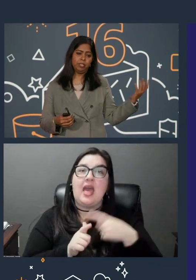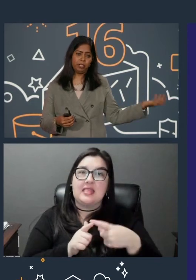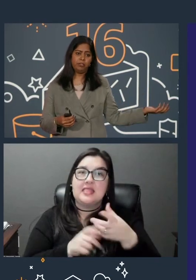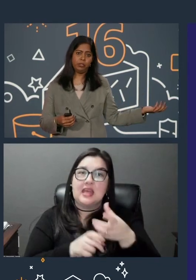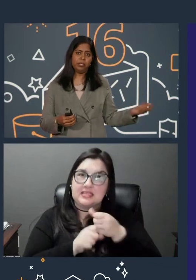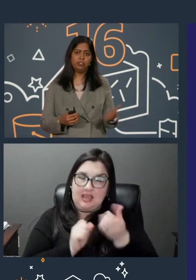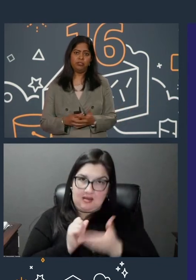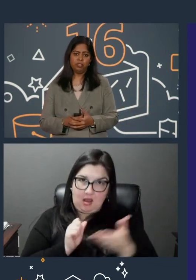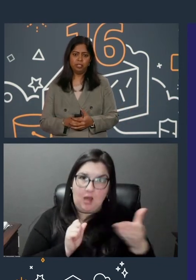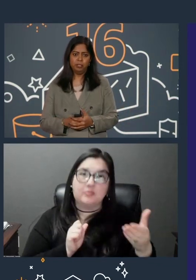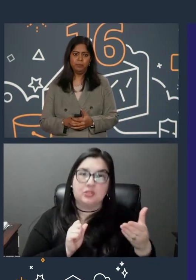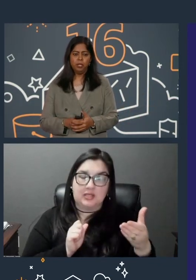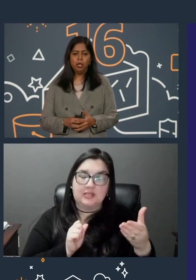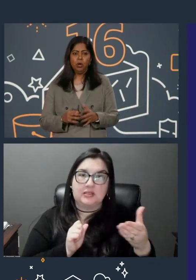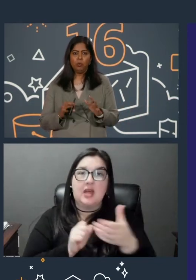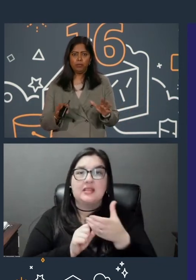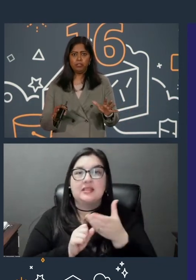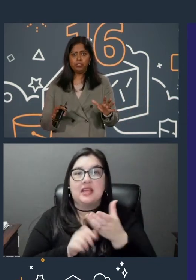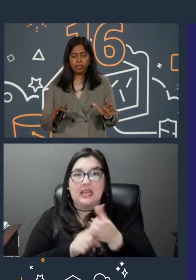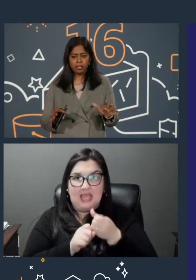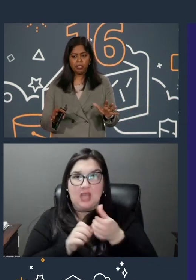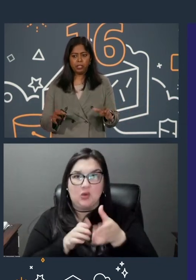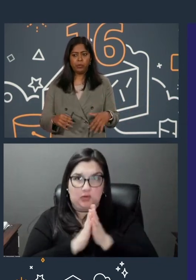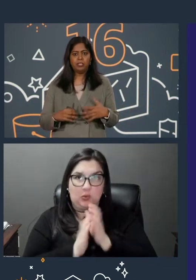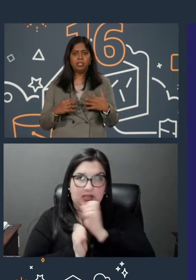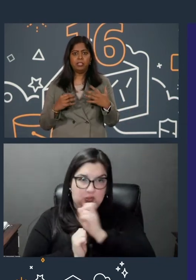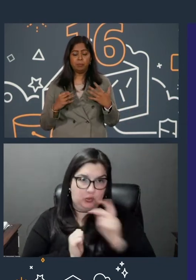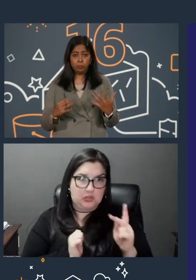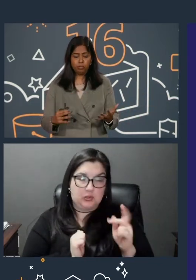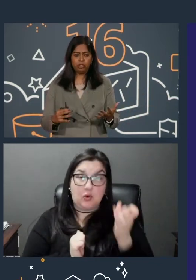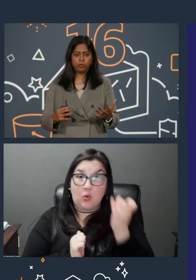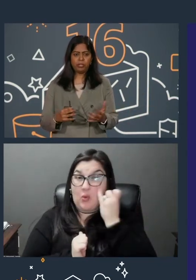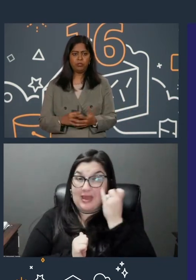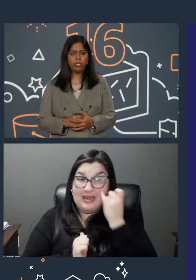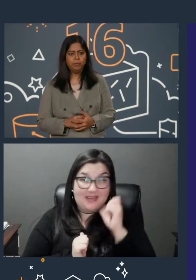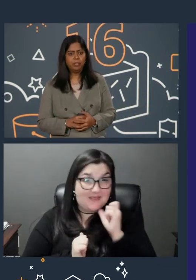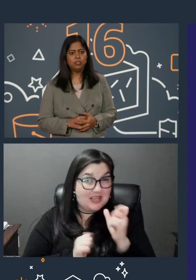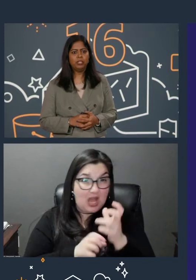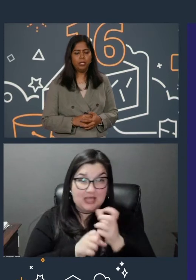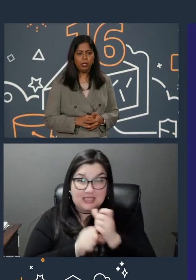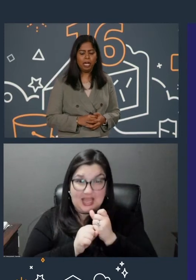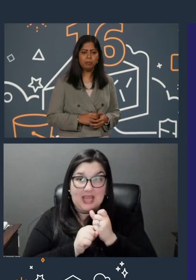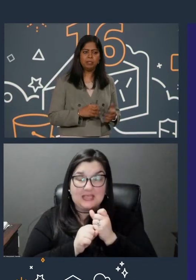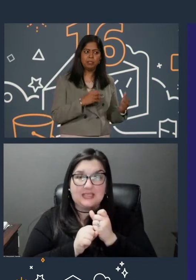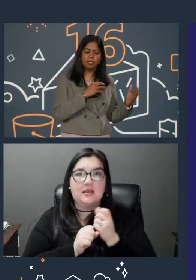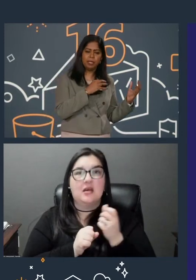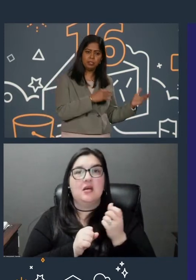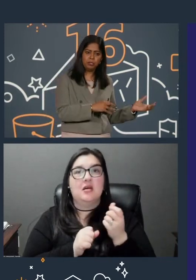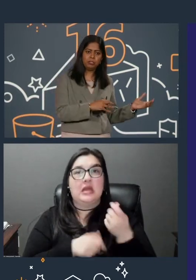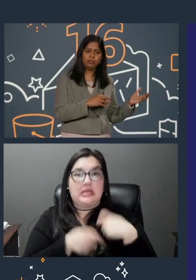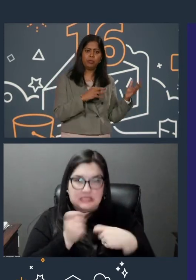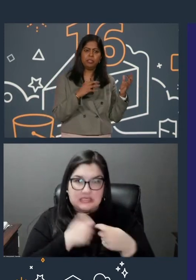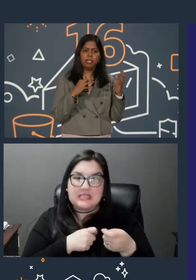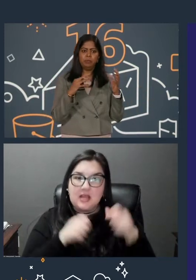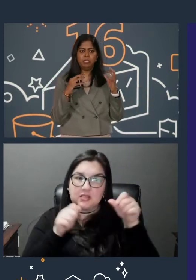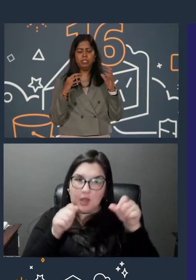The GET request is returned. What if it's not a GET request and it's a PUT request, right? So then what happens is as soon as the request comes in